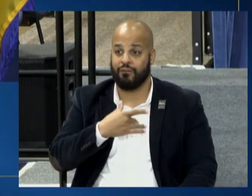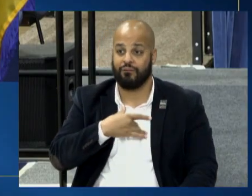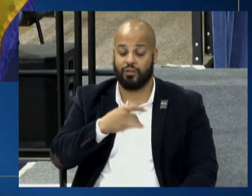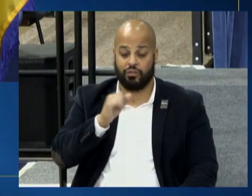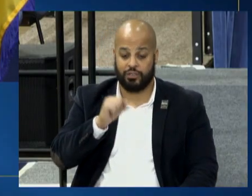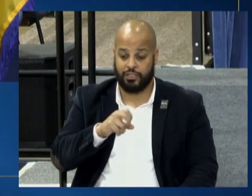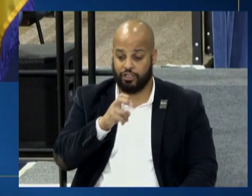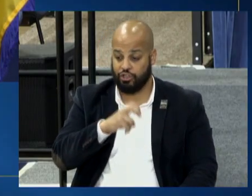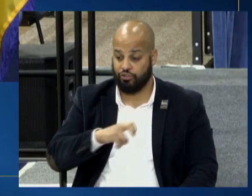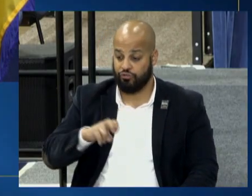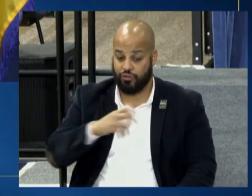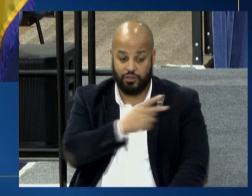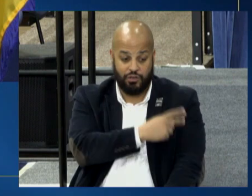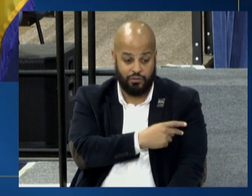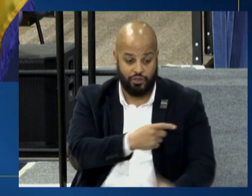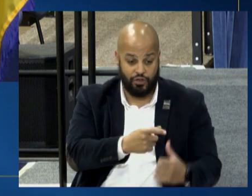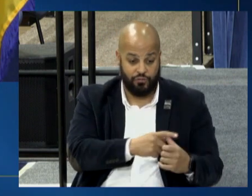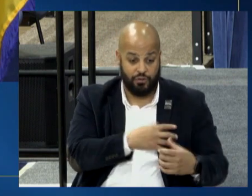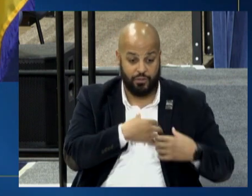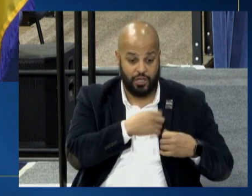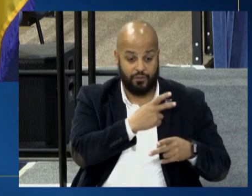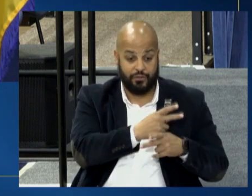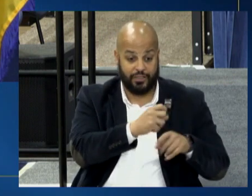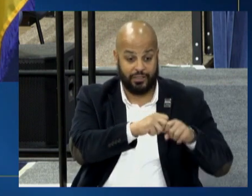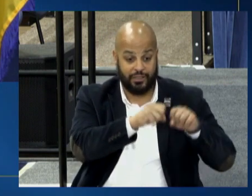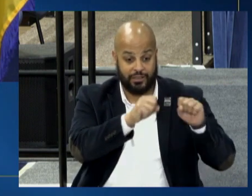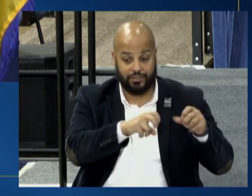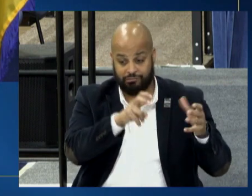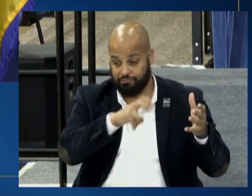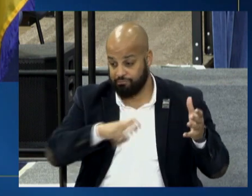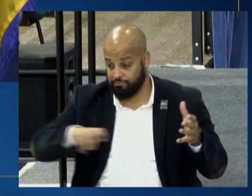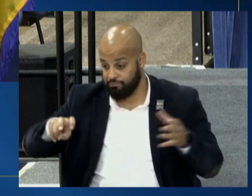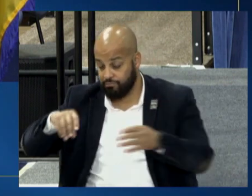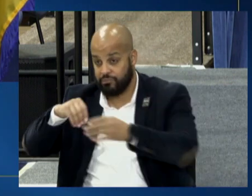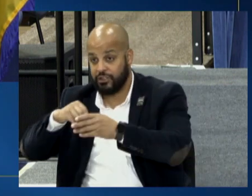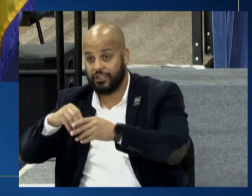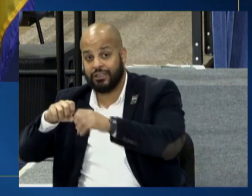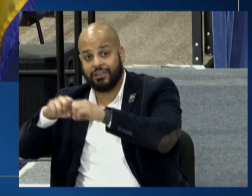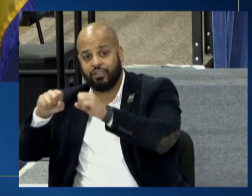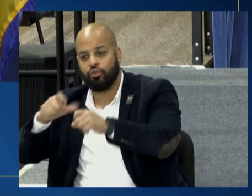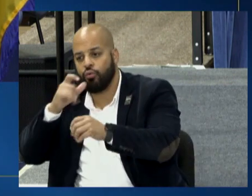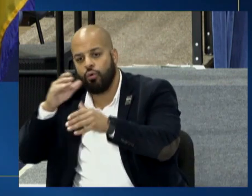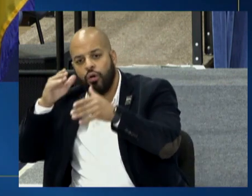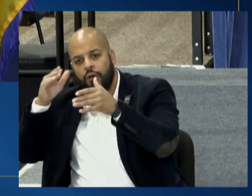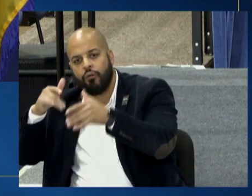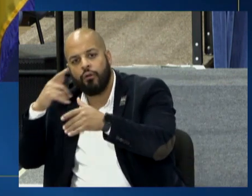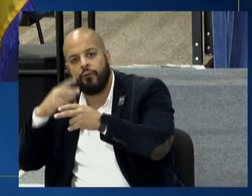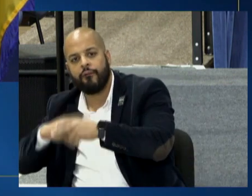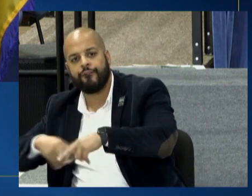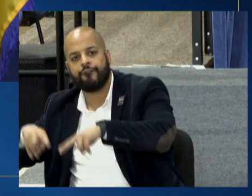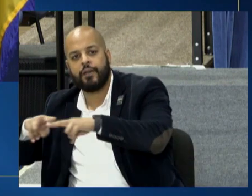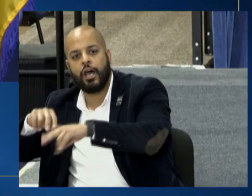fee-for-service healthcare system into a system that focuses on value-based patient-centered care.